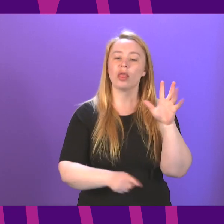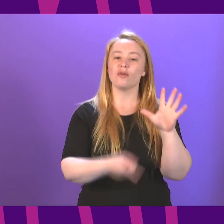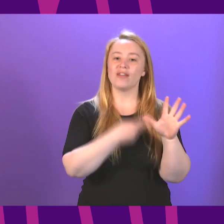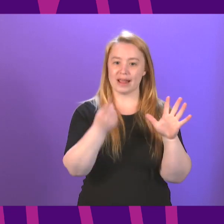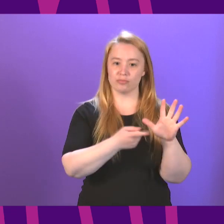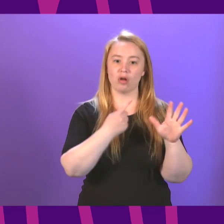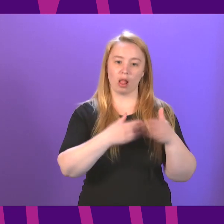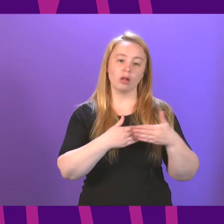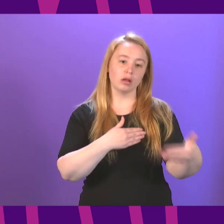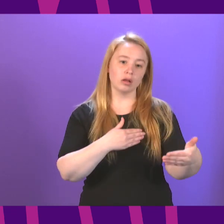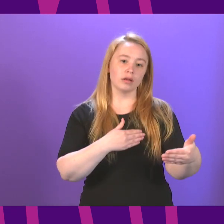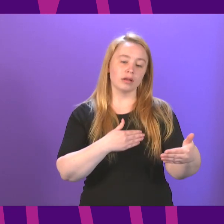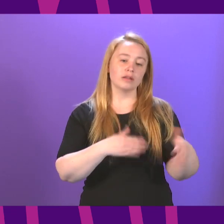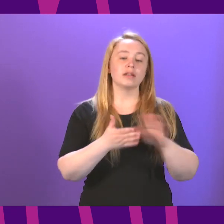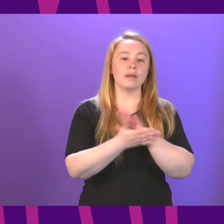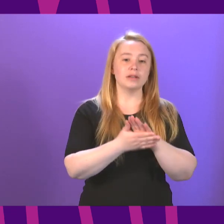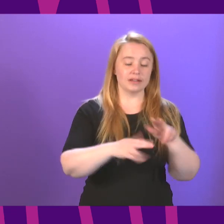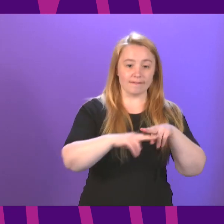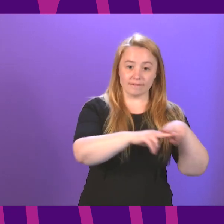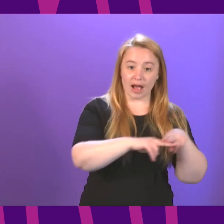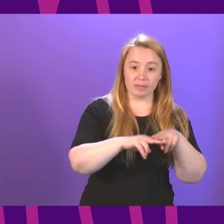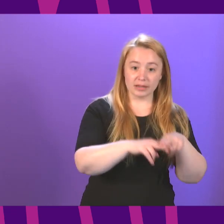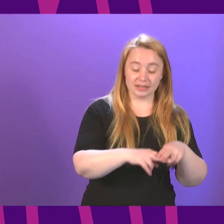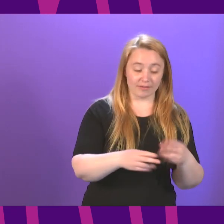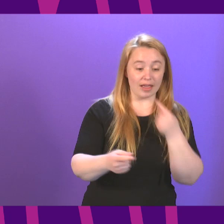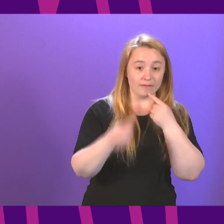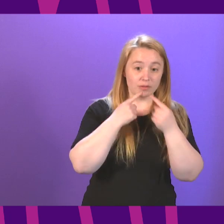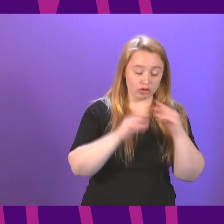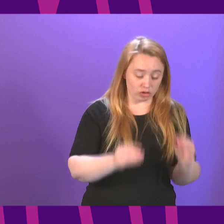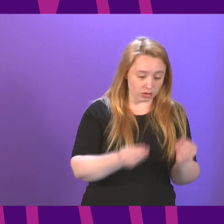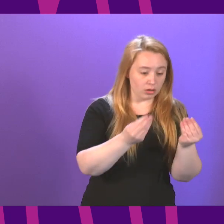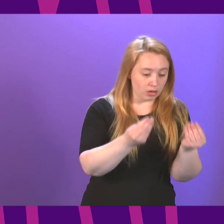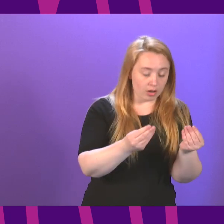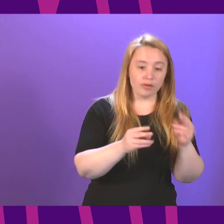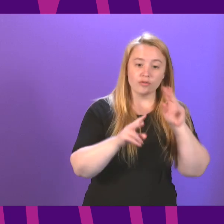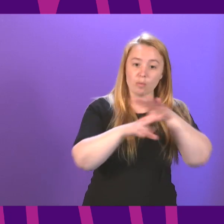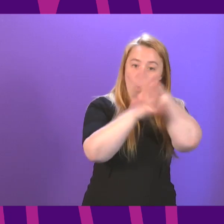in order that they will have not only the information from the overview report but specific